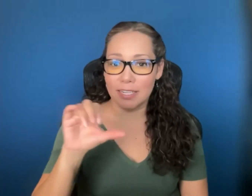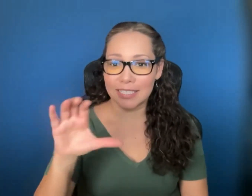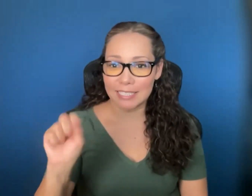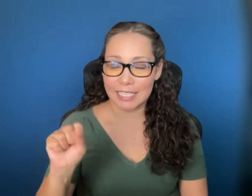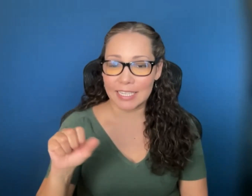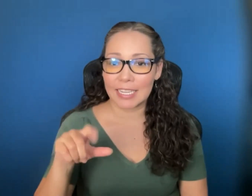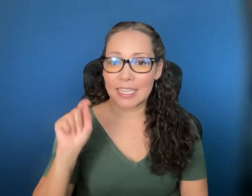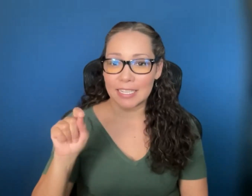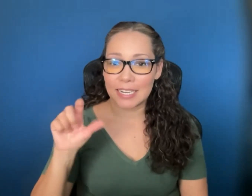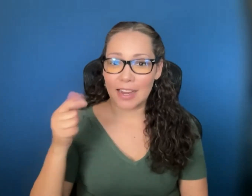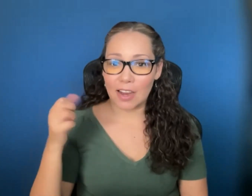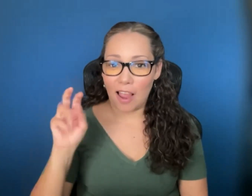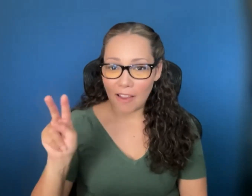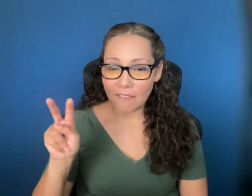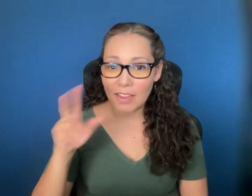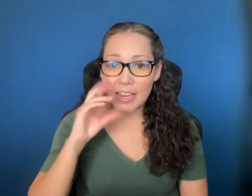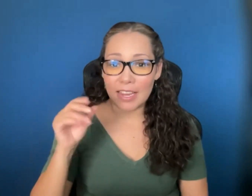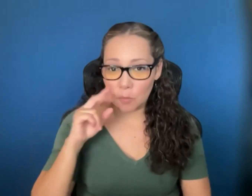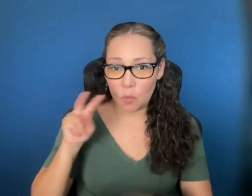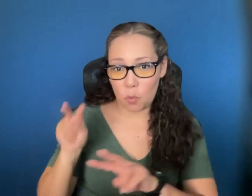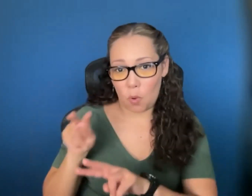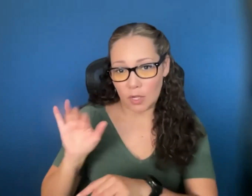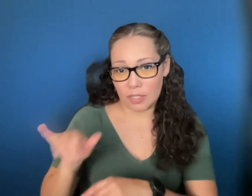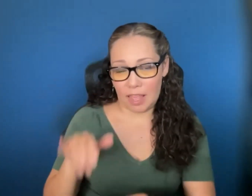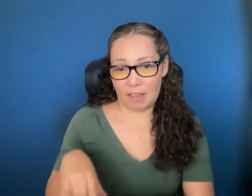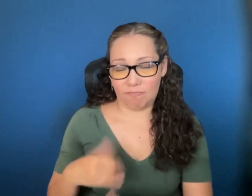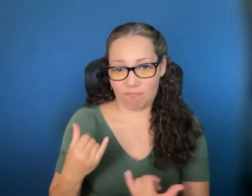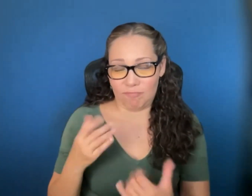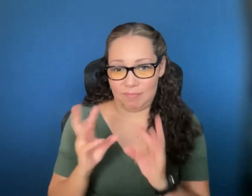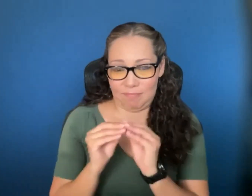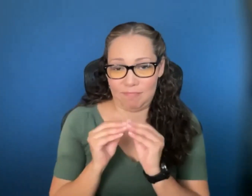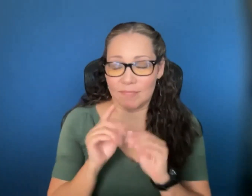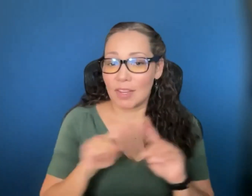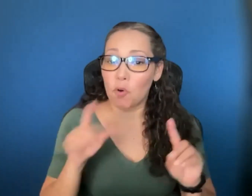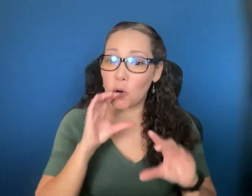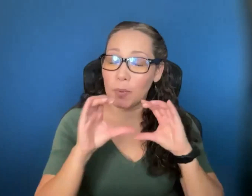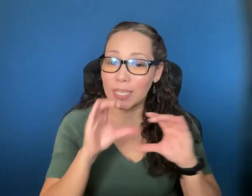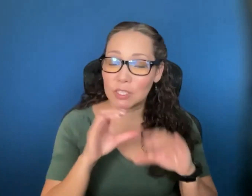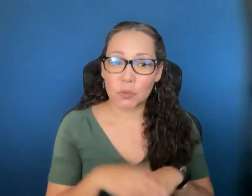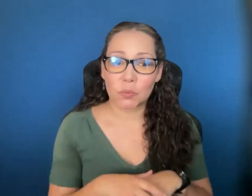that mailbox is being monitored during this meeting uh for communication for those that